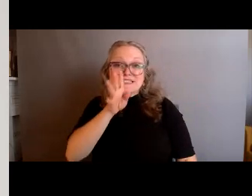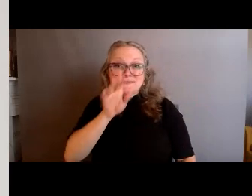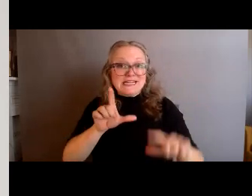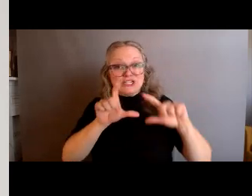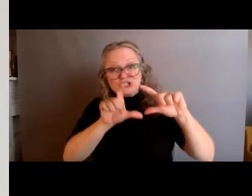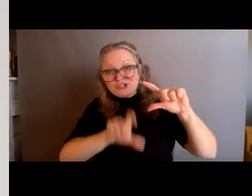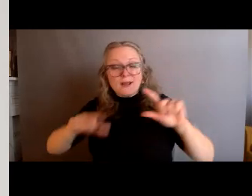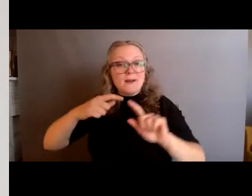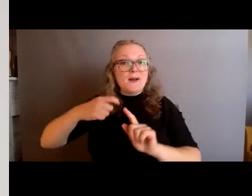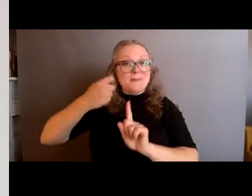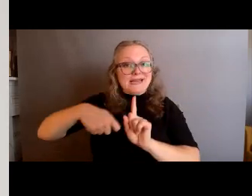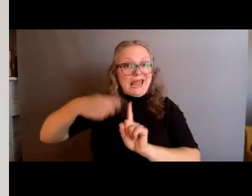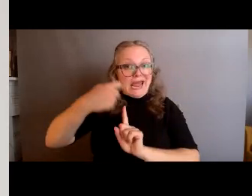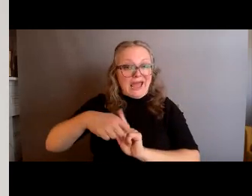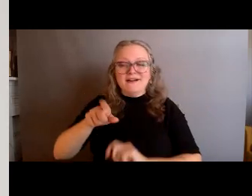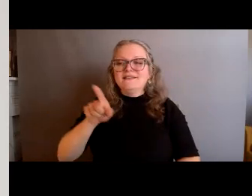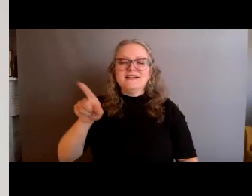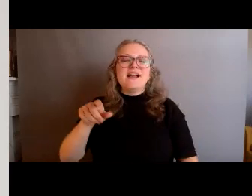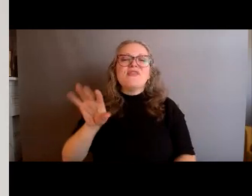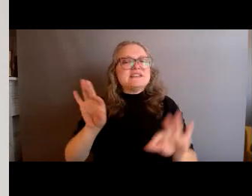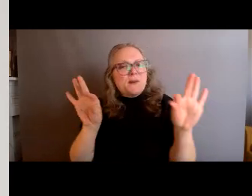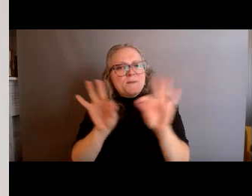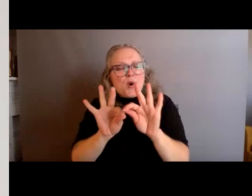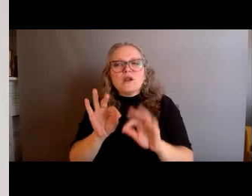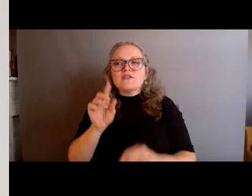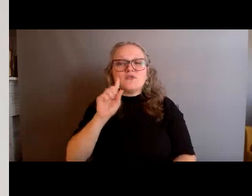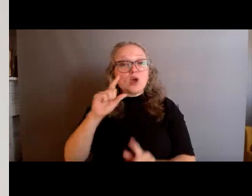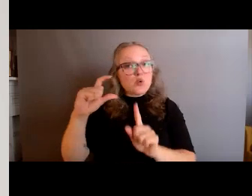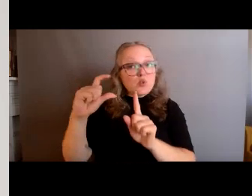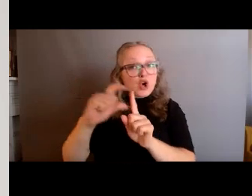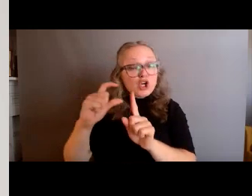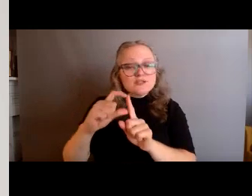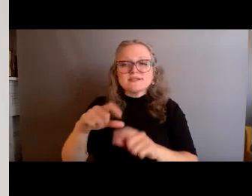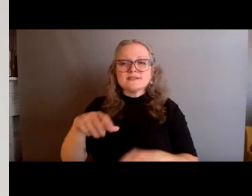important as far as like I said, as far as words. Why people with high frequency